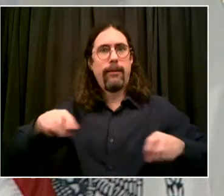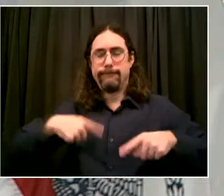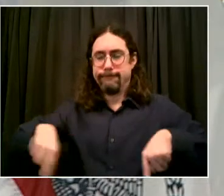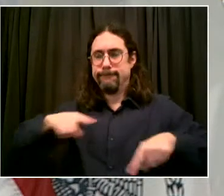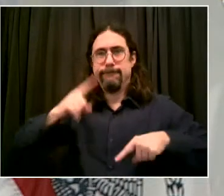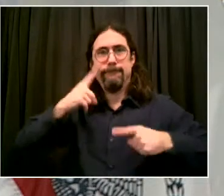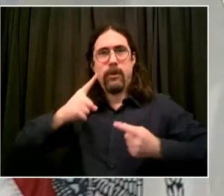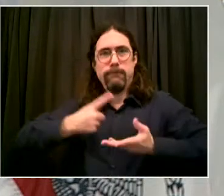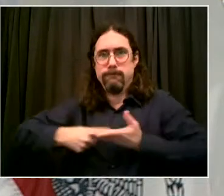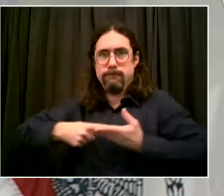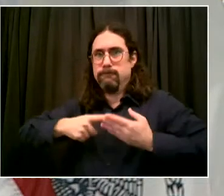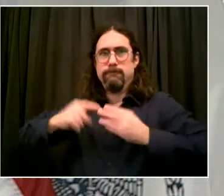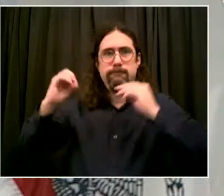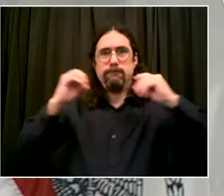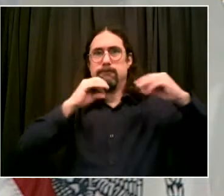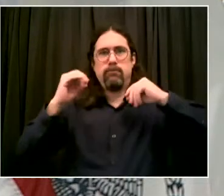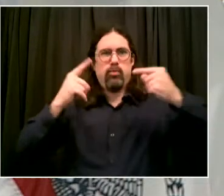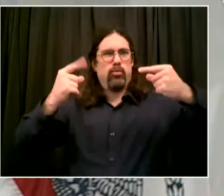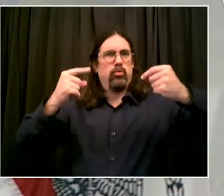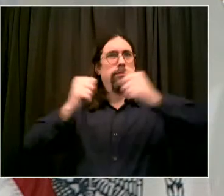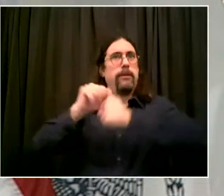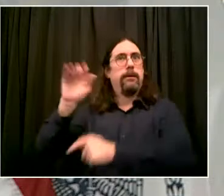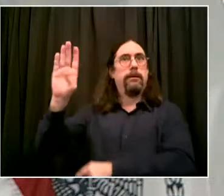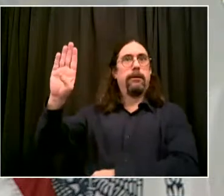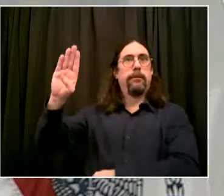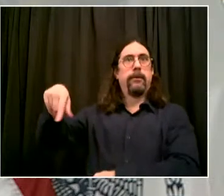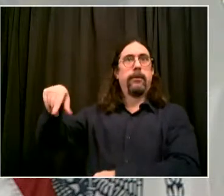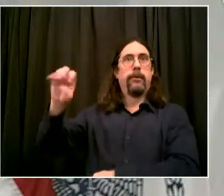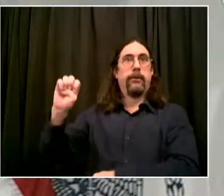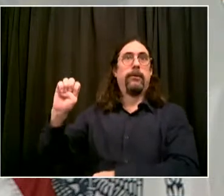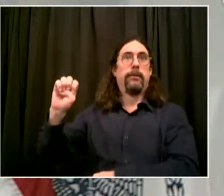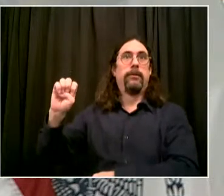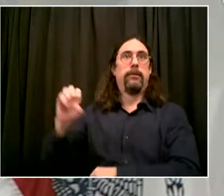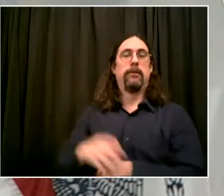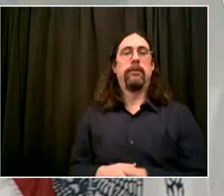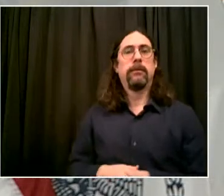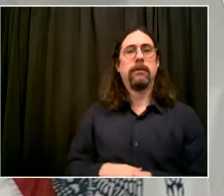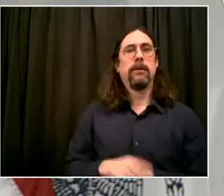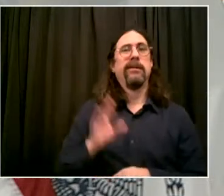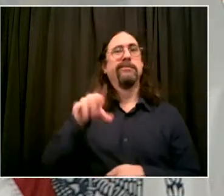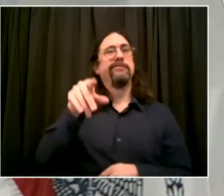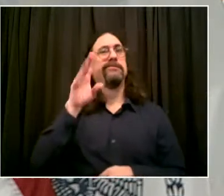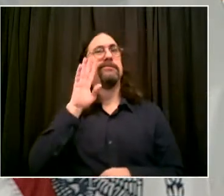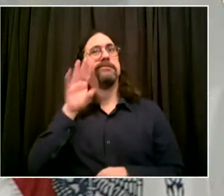BUT AVENUE ADMINISTRATION,